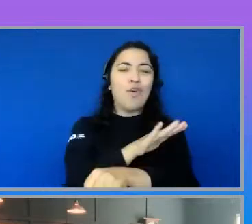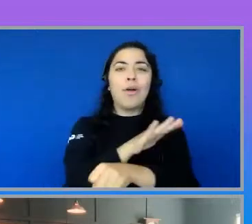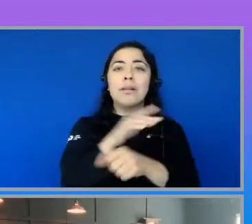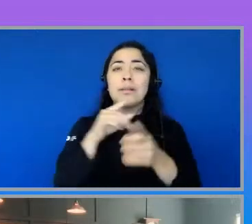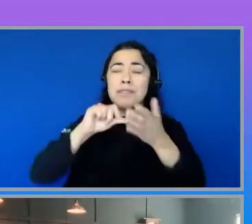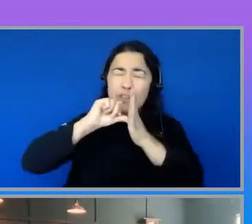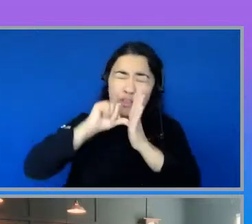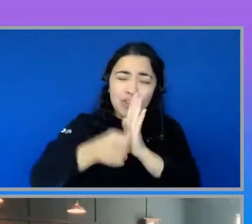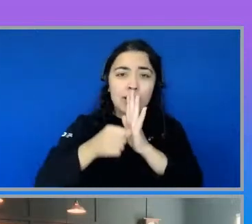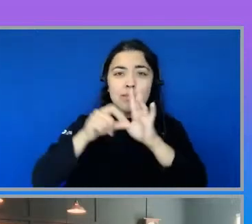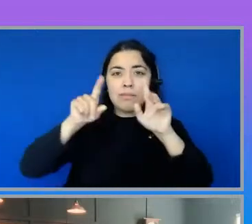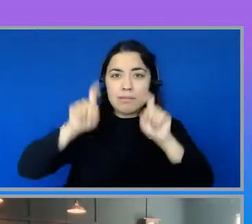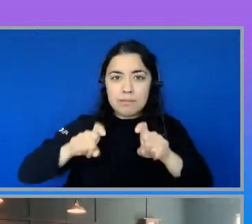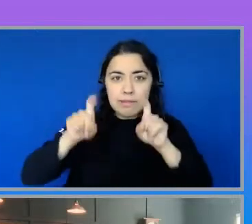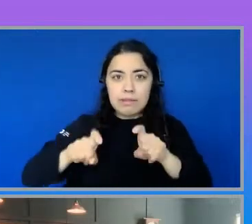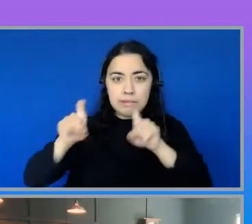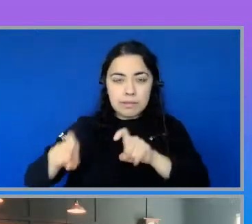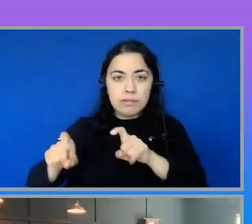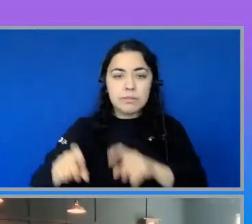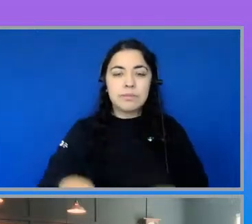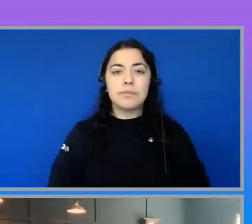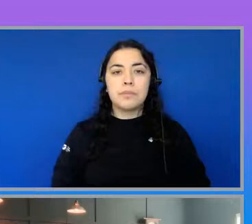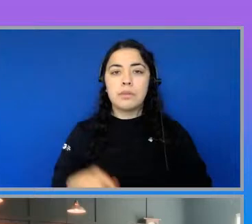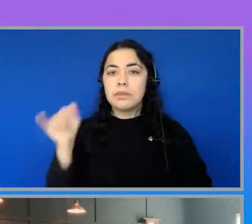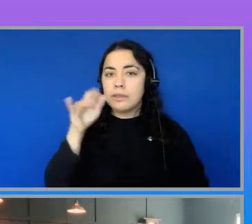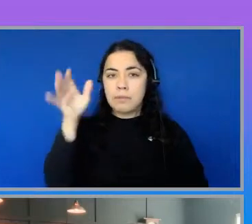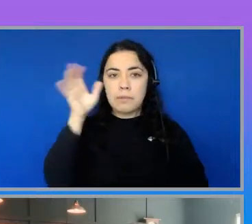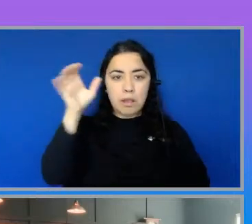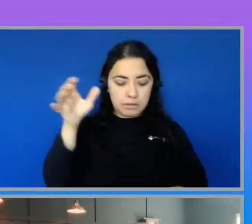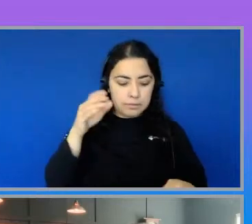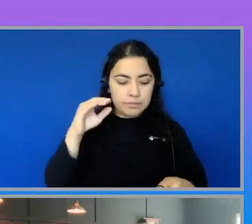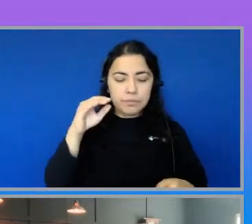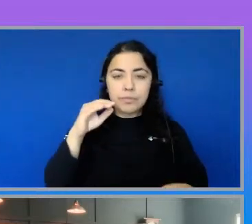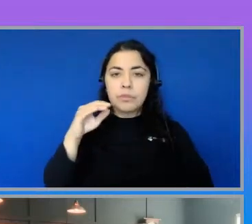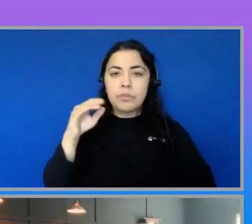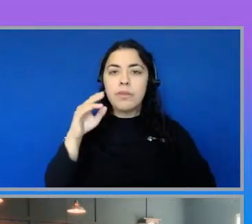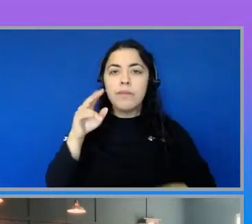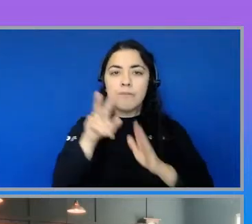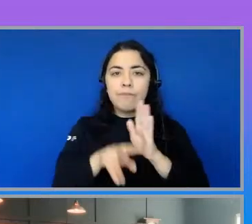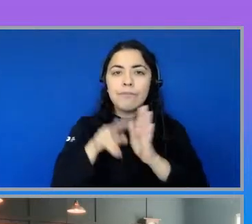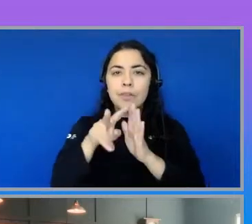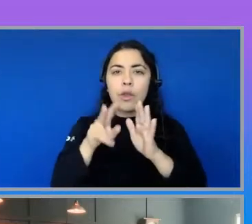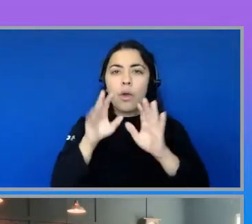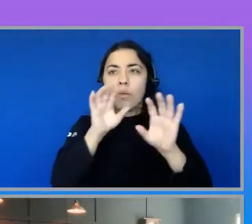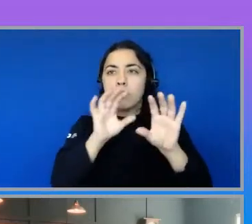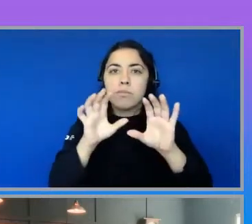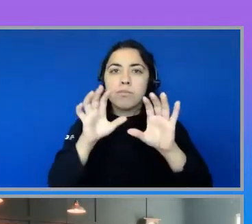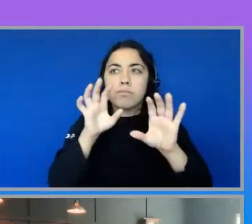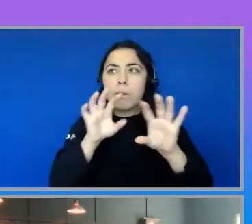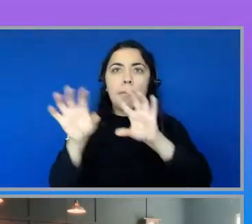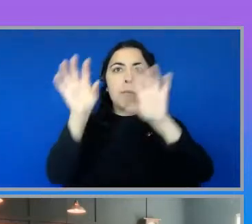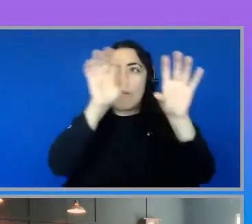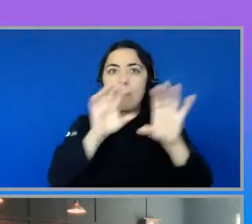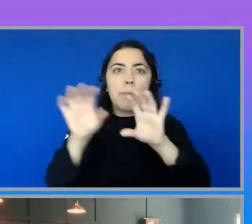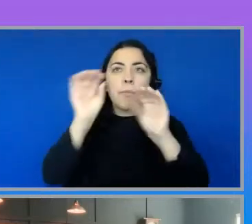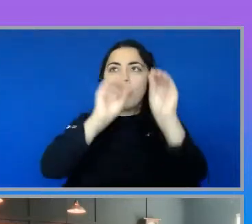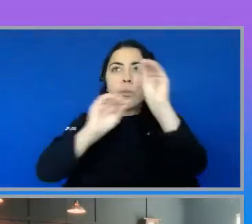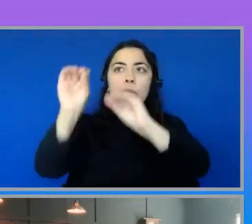you need to stress test that same thing with moving image, with moving video. And when you have images, that makes it